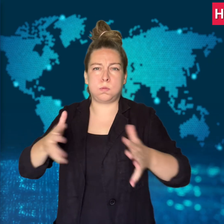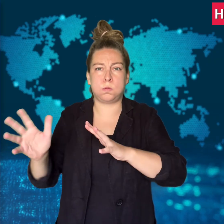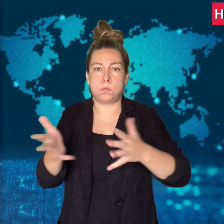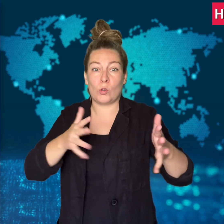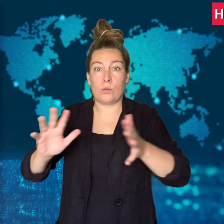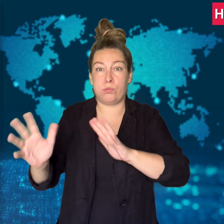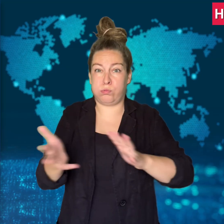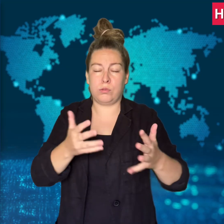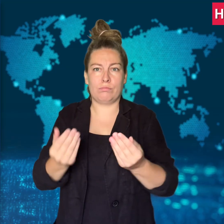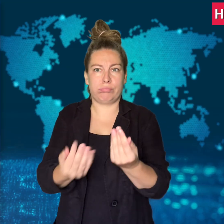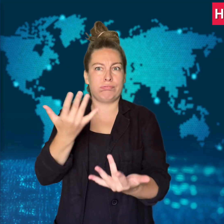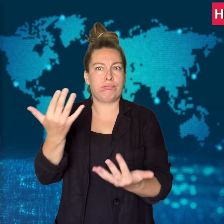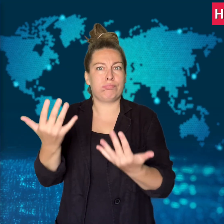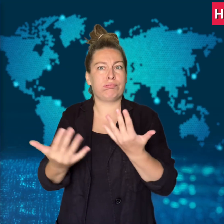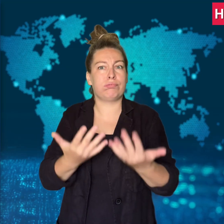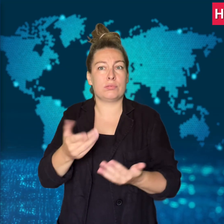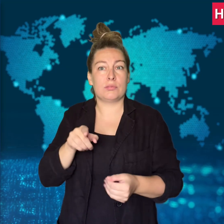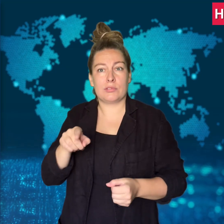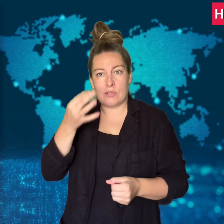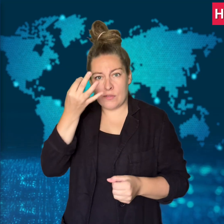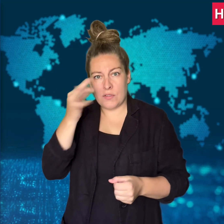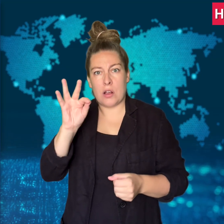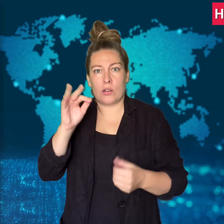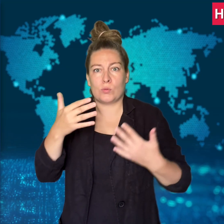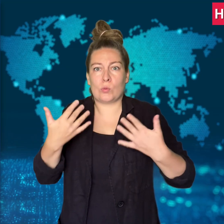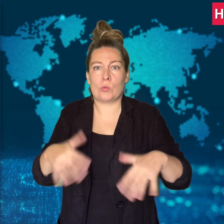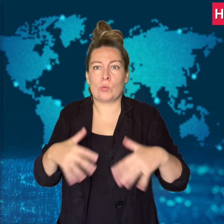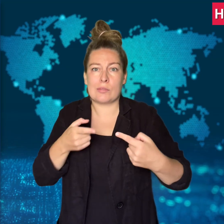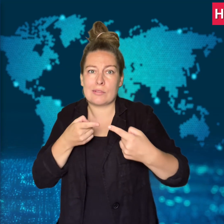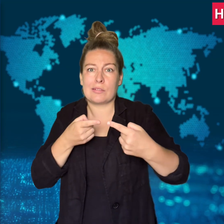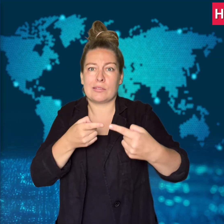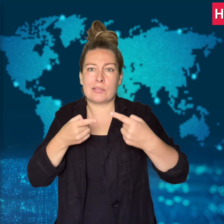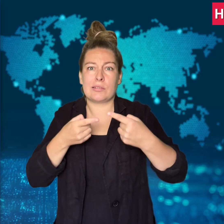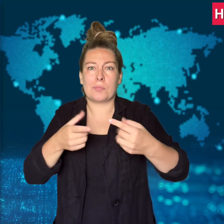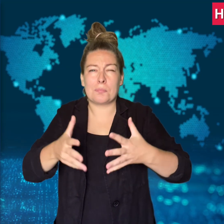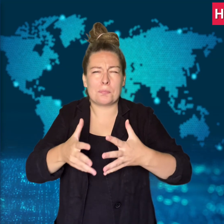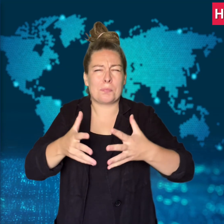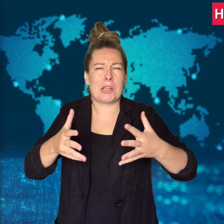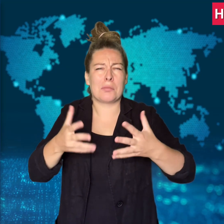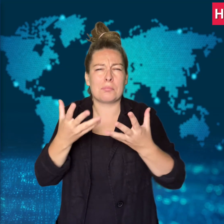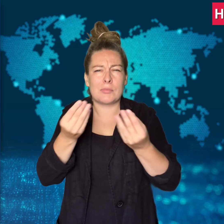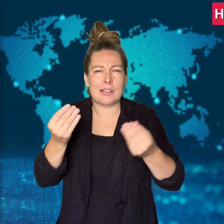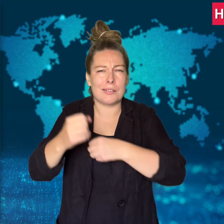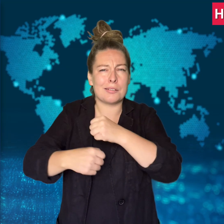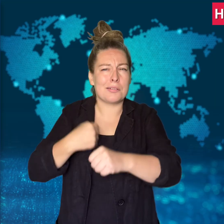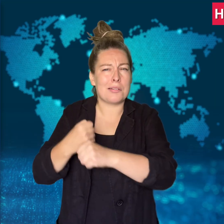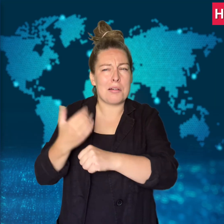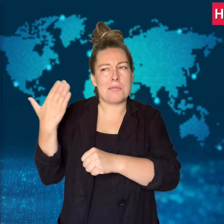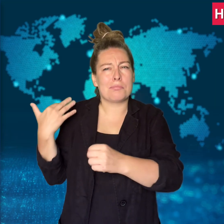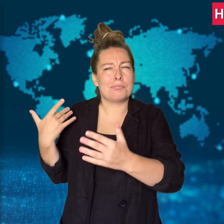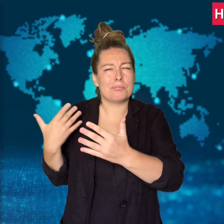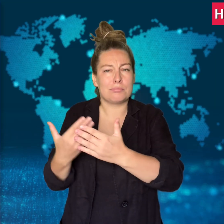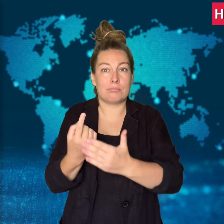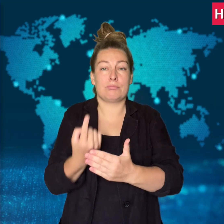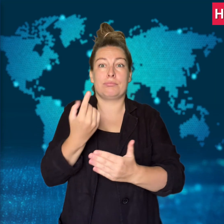its largest wildfire in decades, Turkey is battling hundreds of separate